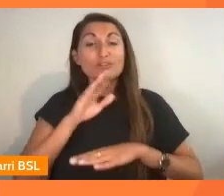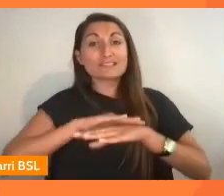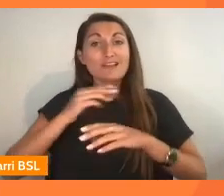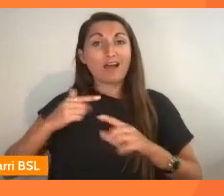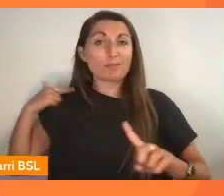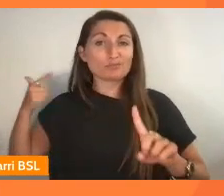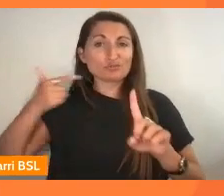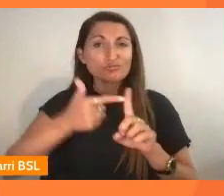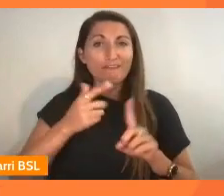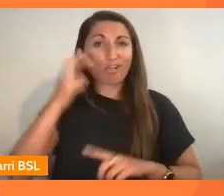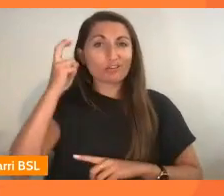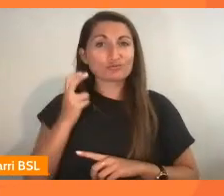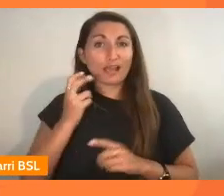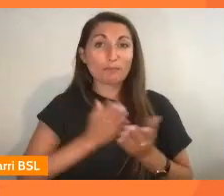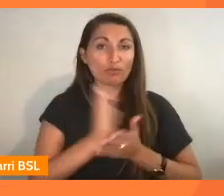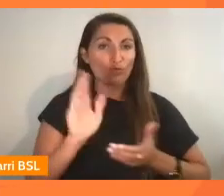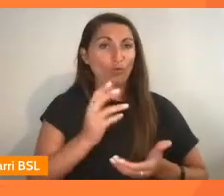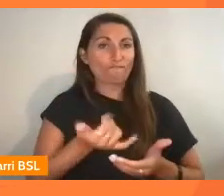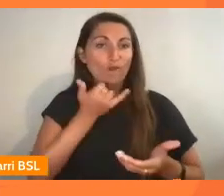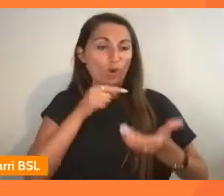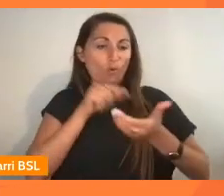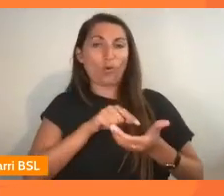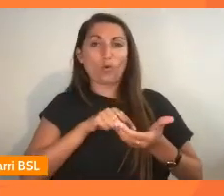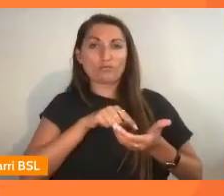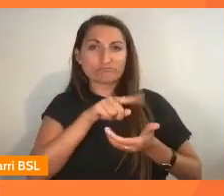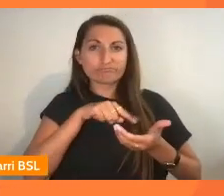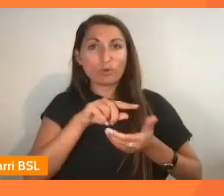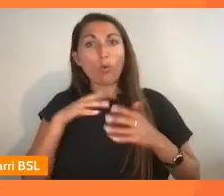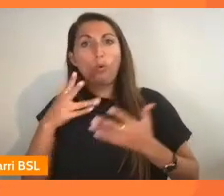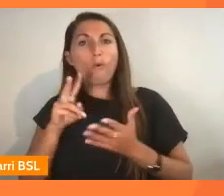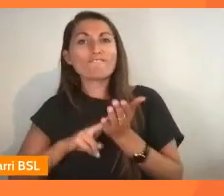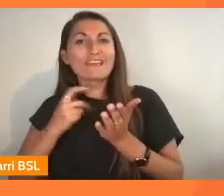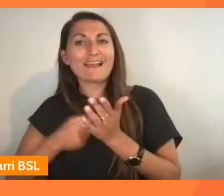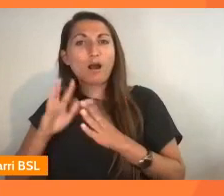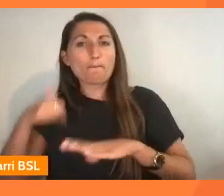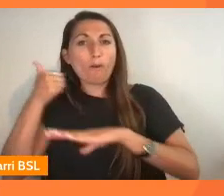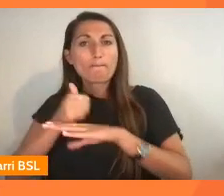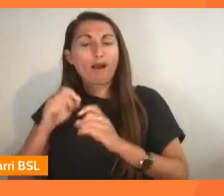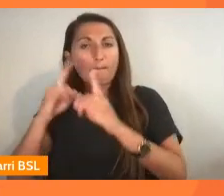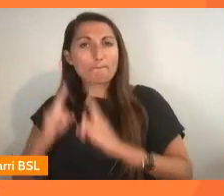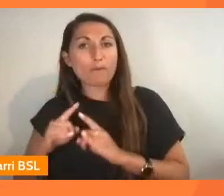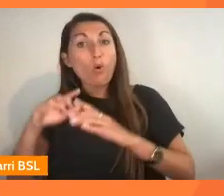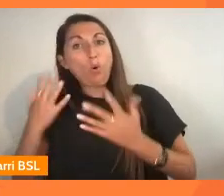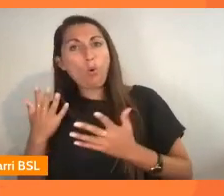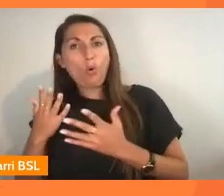on the tram network, at a VR pop up, or at home through YouTube 360.